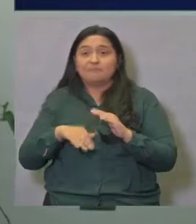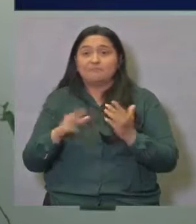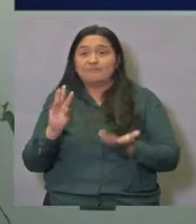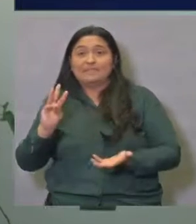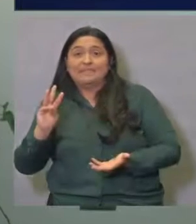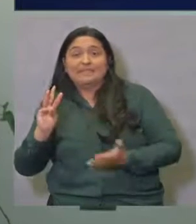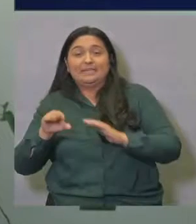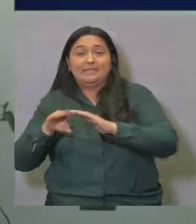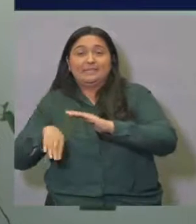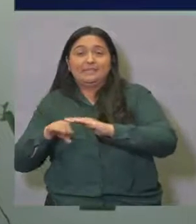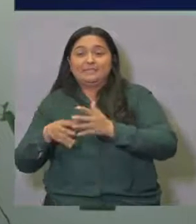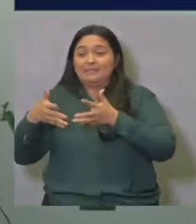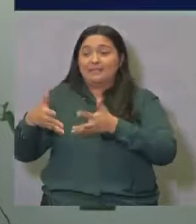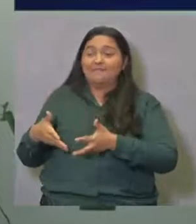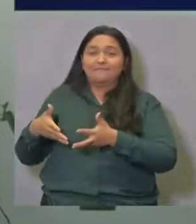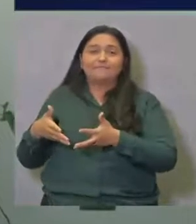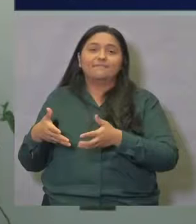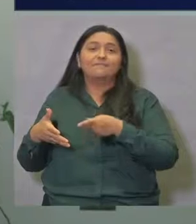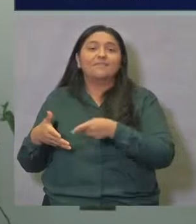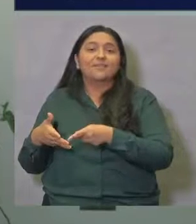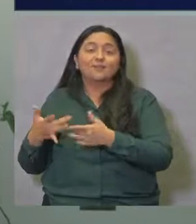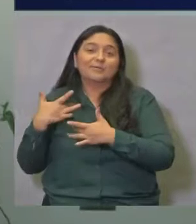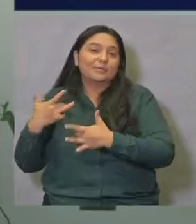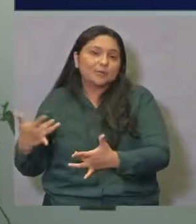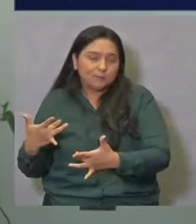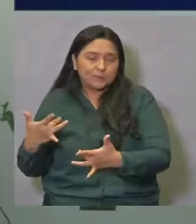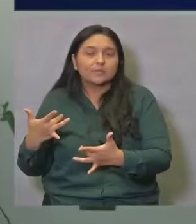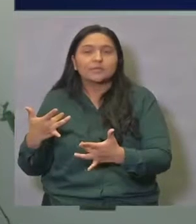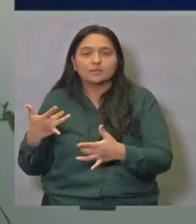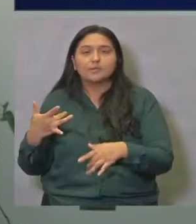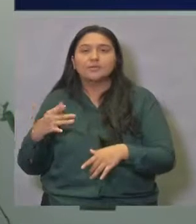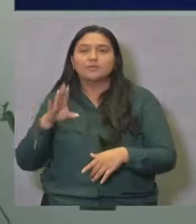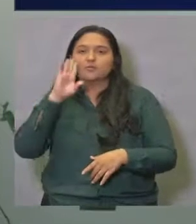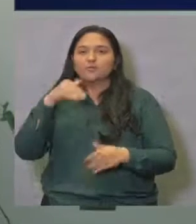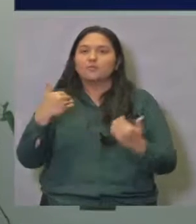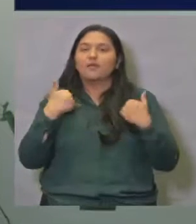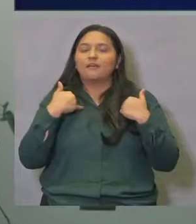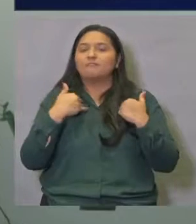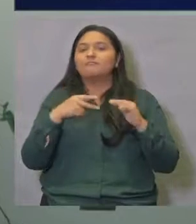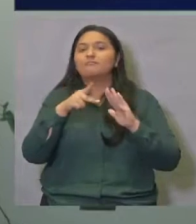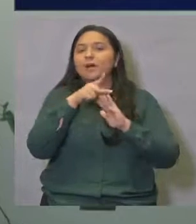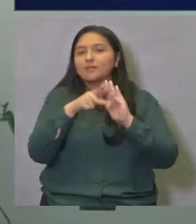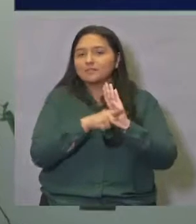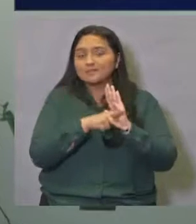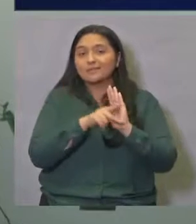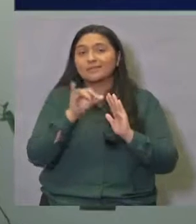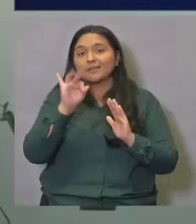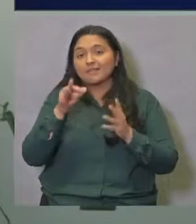WHEN I SAY HANDFUL, I'M SAYING